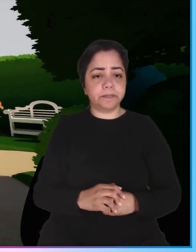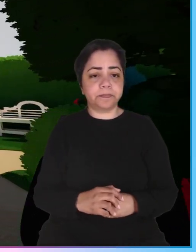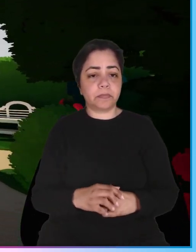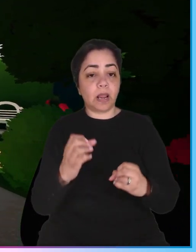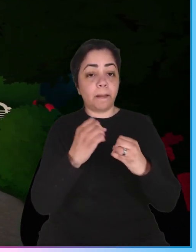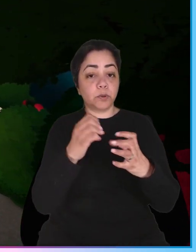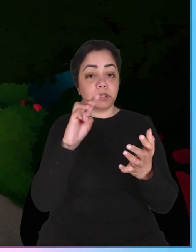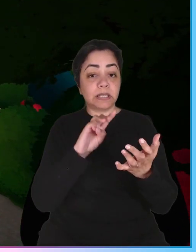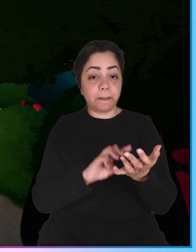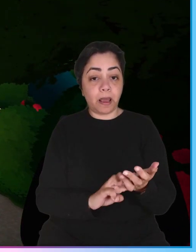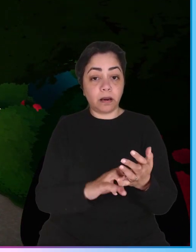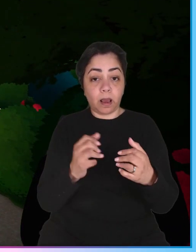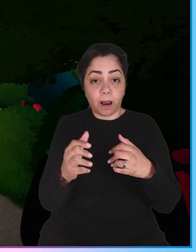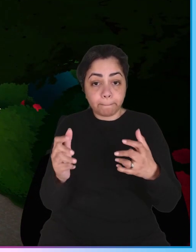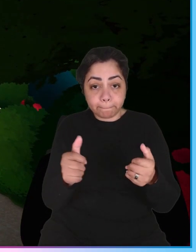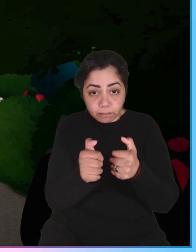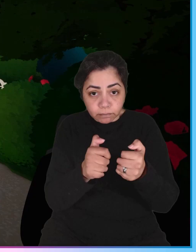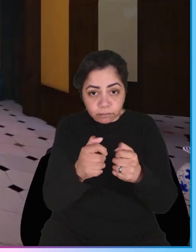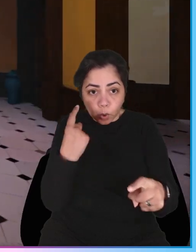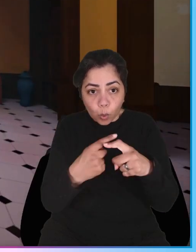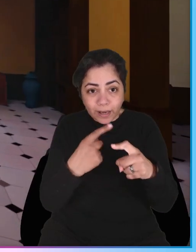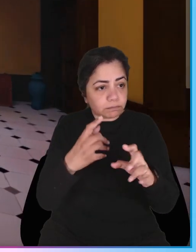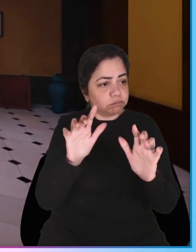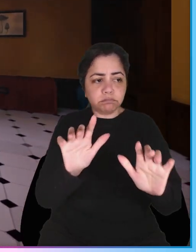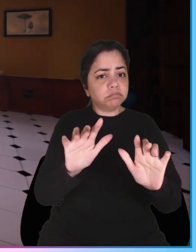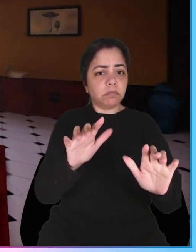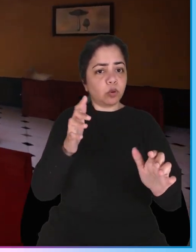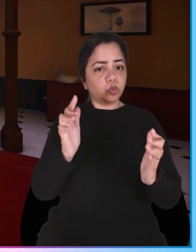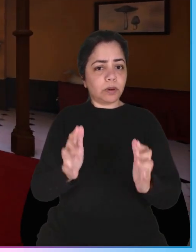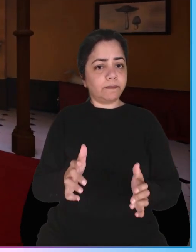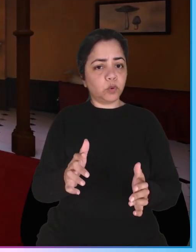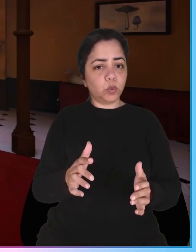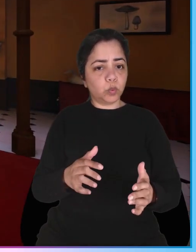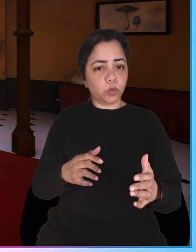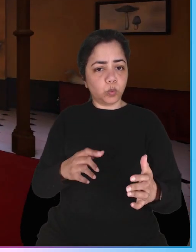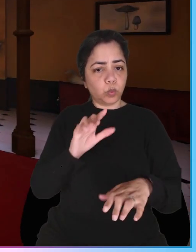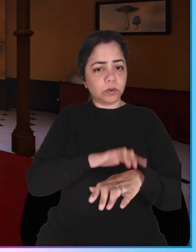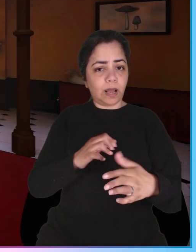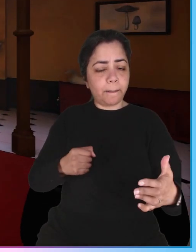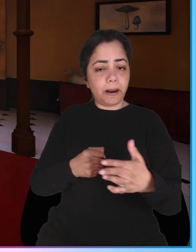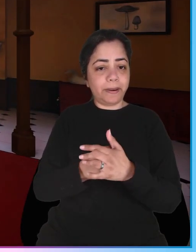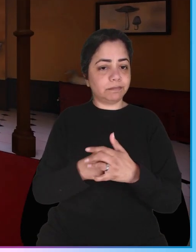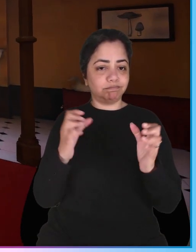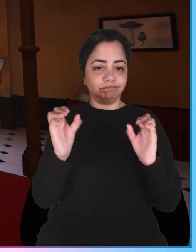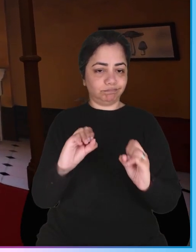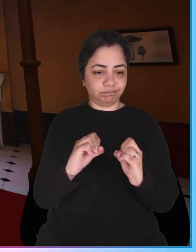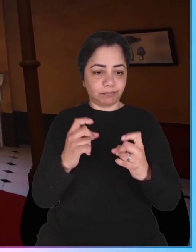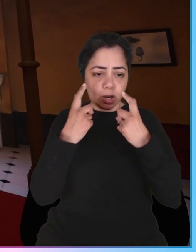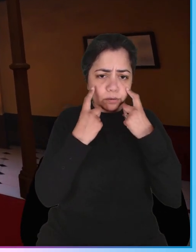Here we’re using single stick mode, and have the camera customisation set to increase your field of view and camera smoothness.